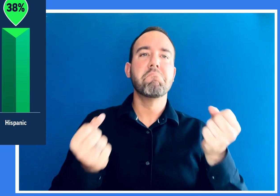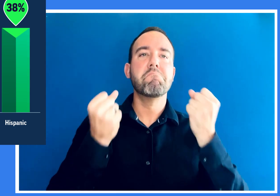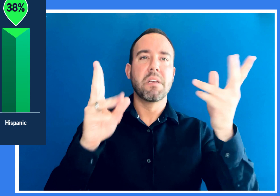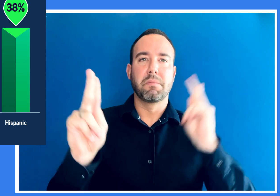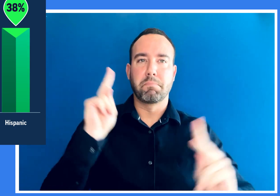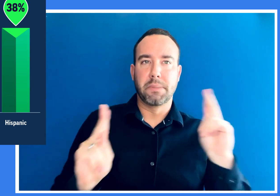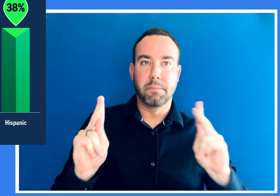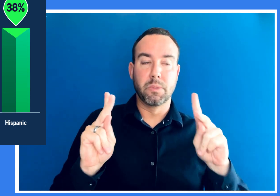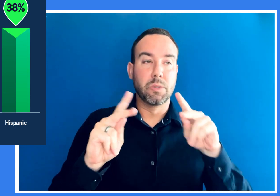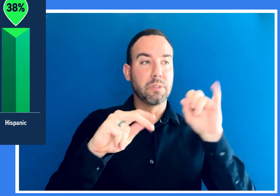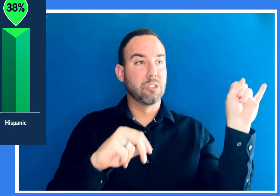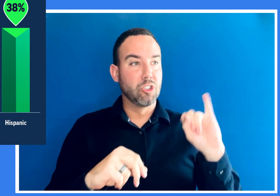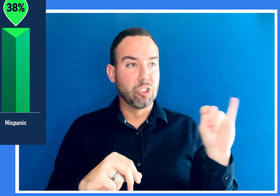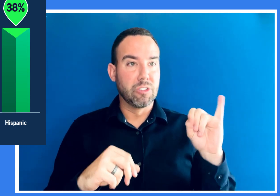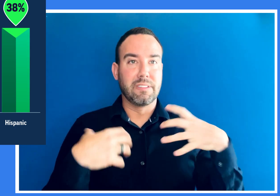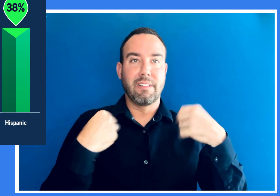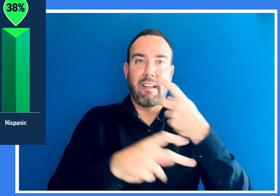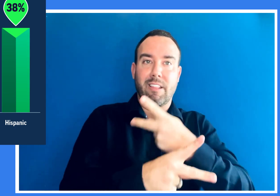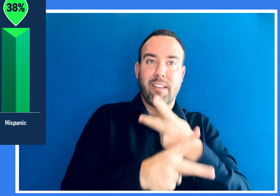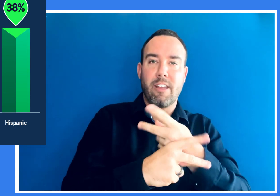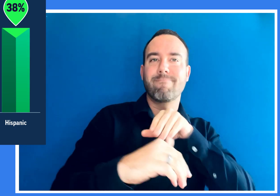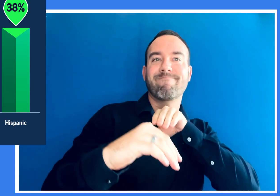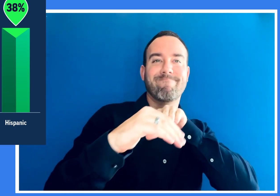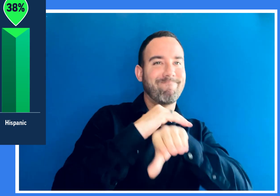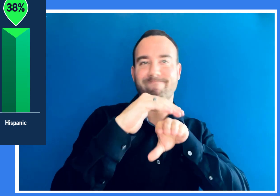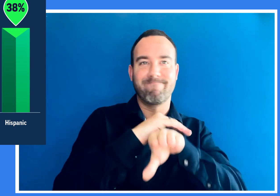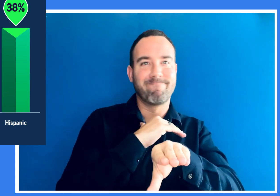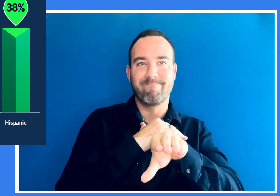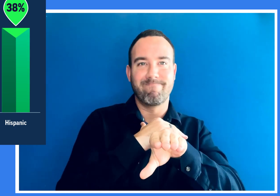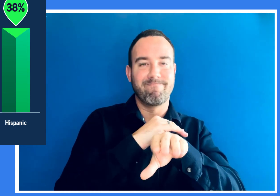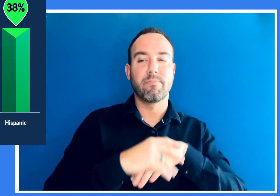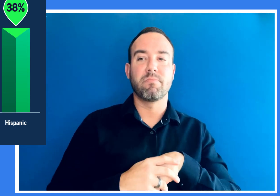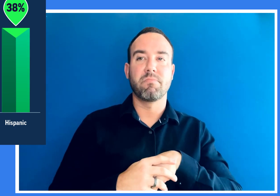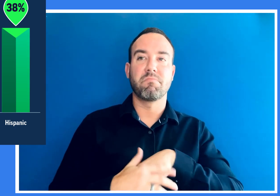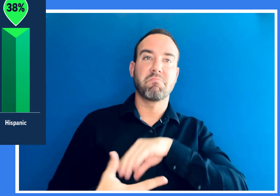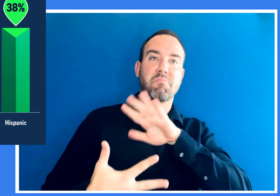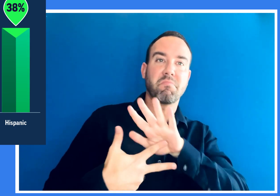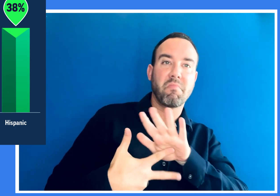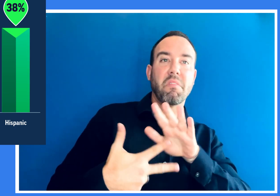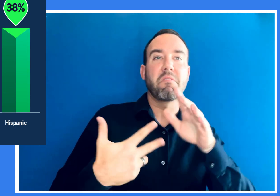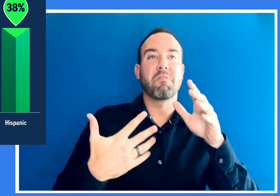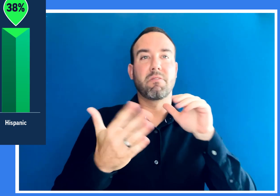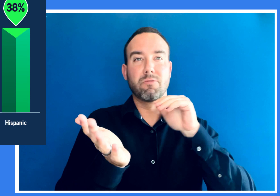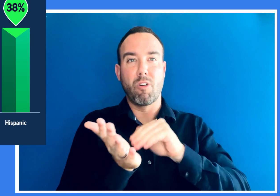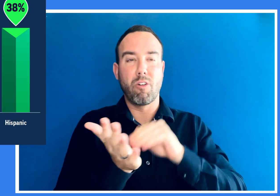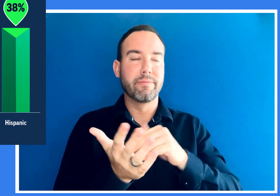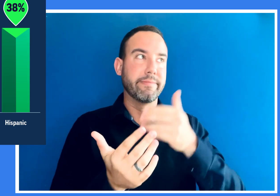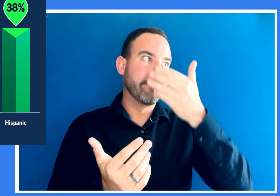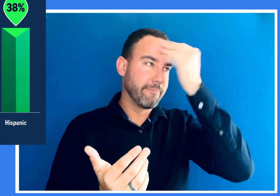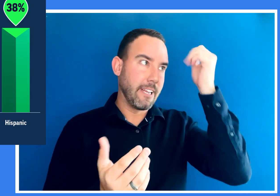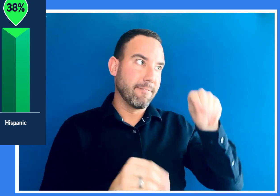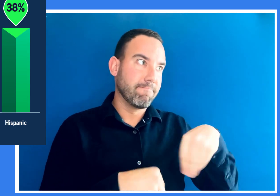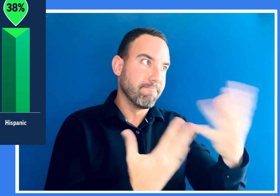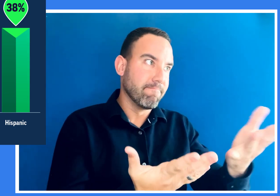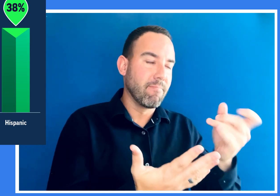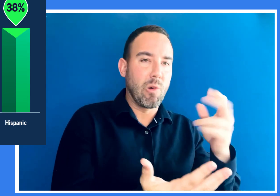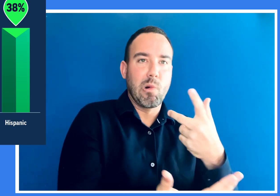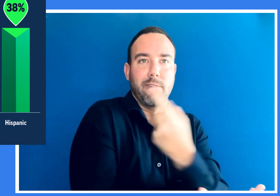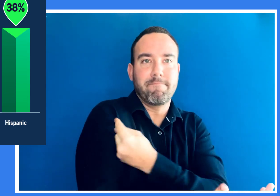Some people don’t have access to health care or insurance. Health care providers sometimes miss opportunities to vaccinate people.